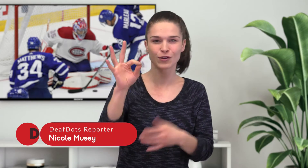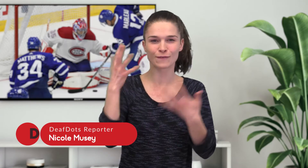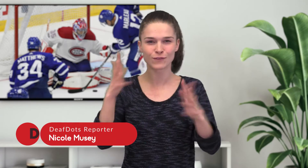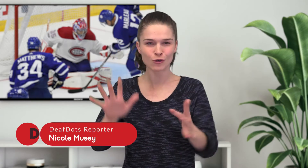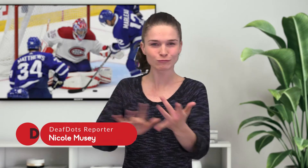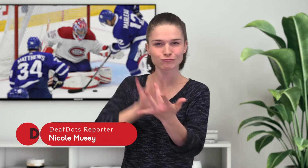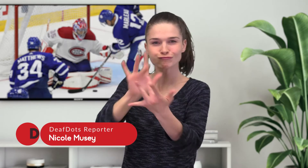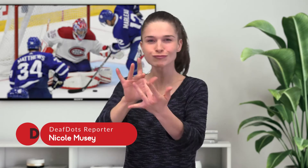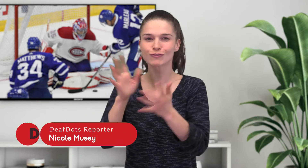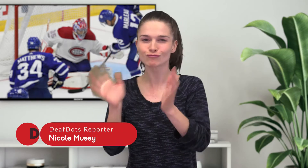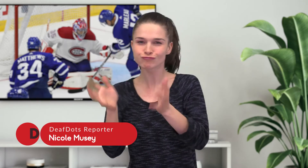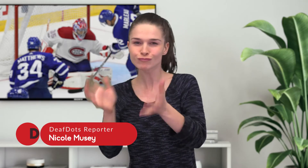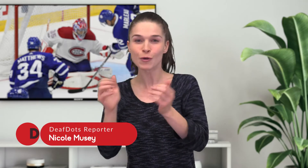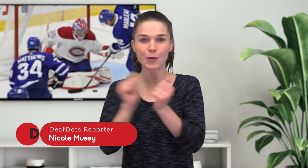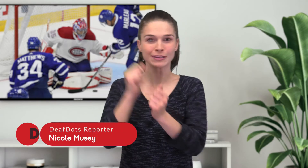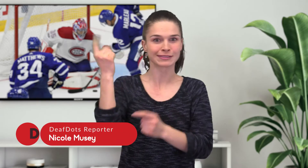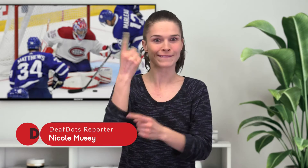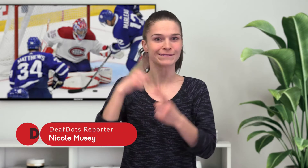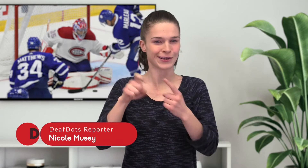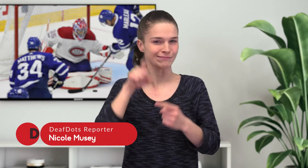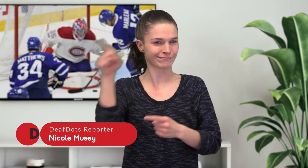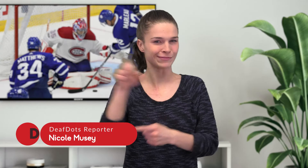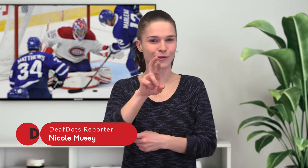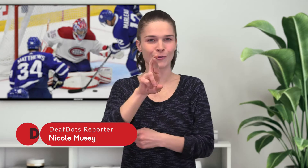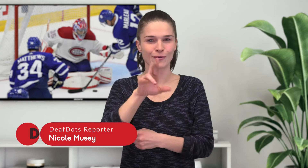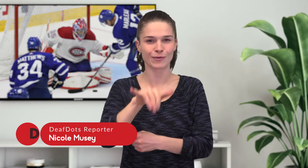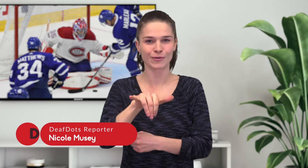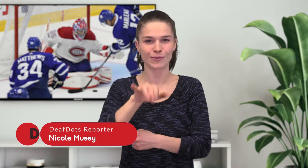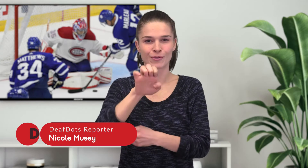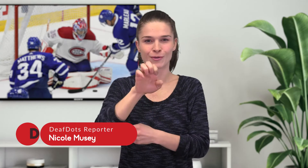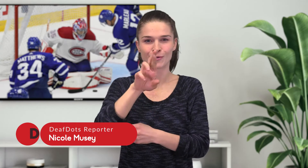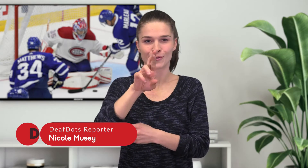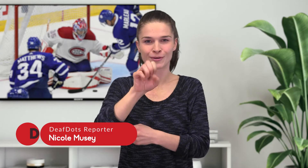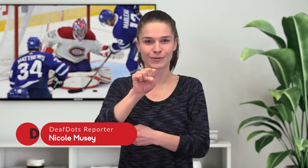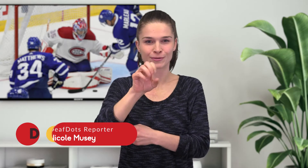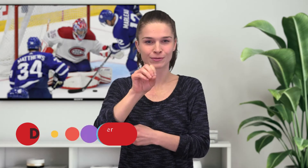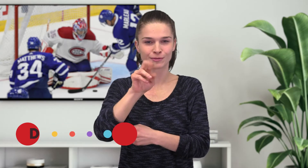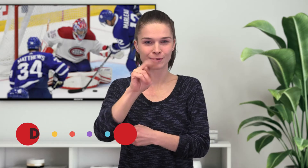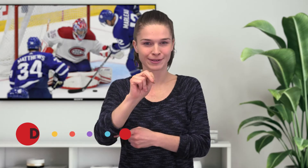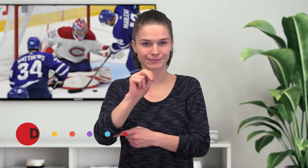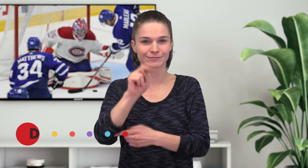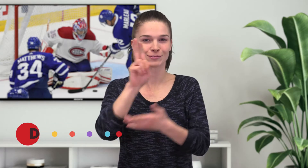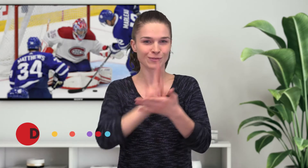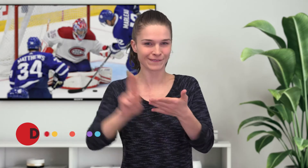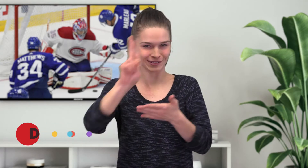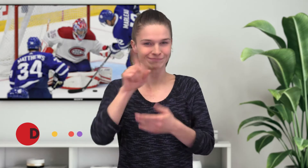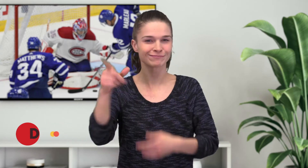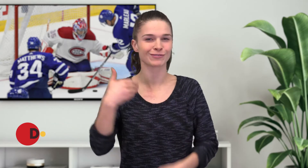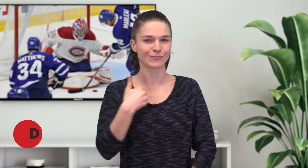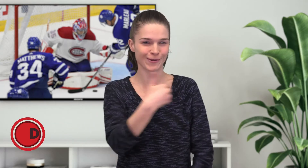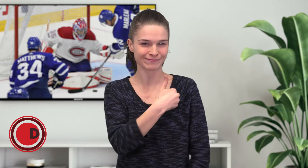DeafDots spoke with someone at Ryerson University in Toronto.